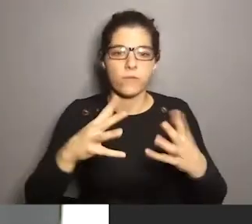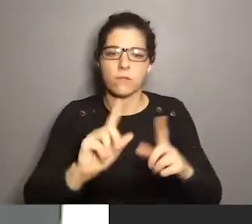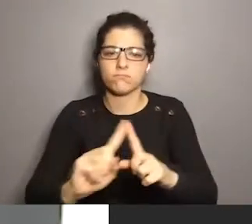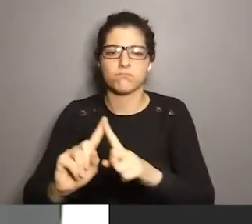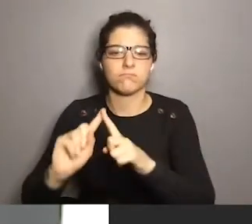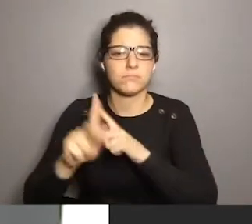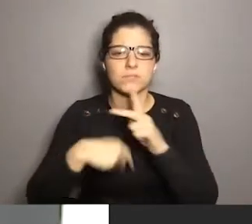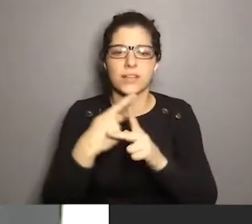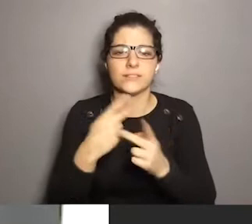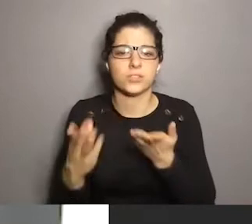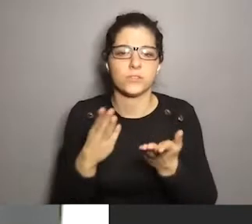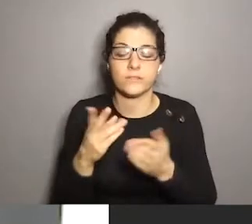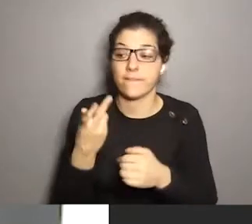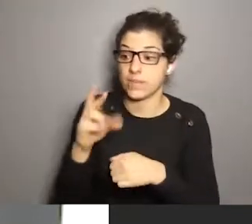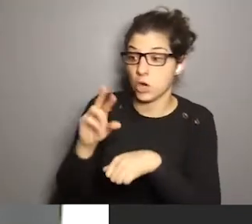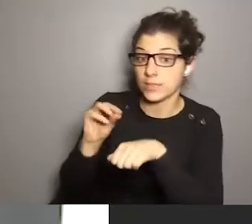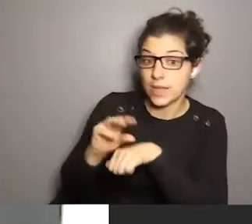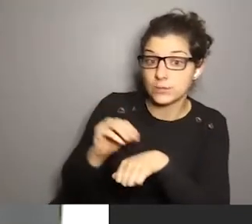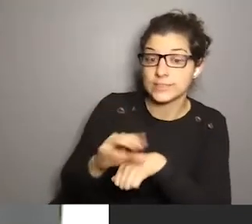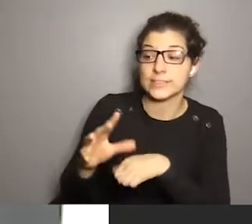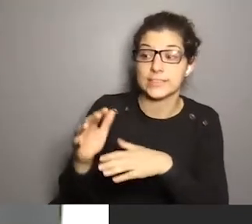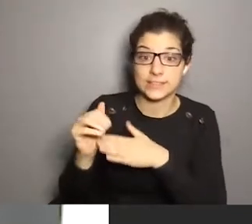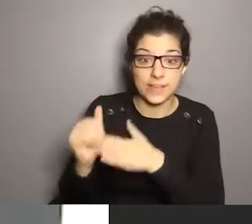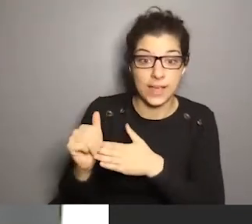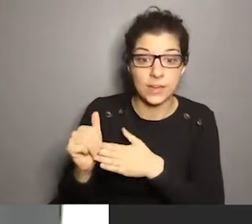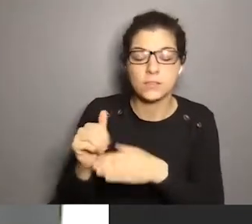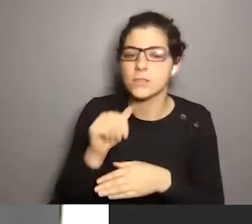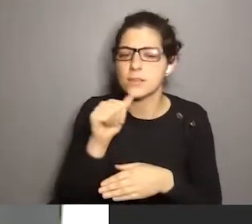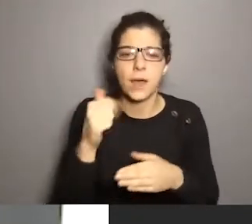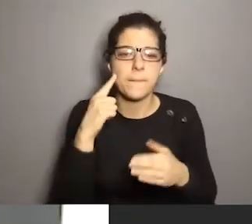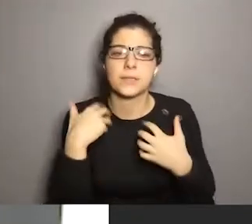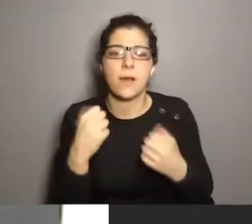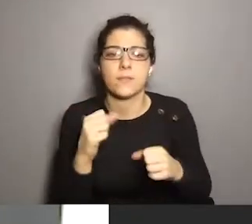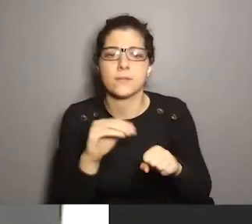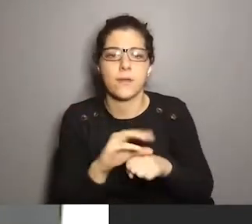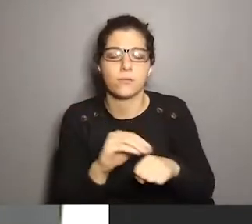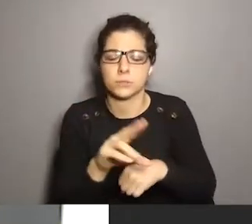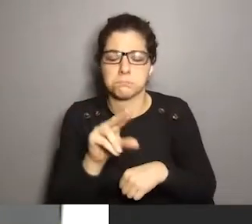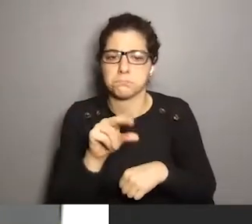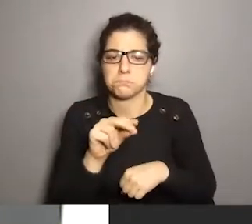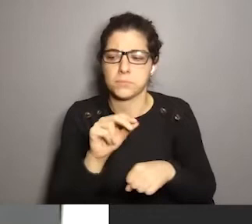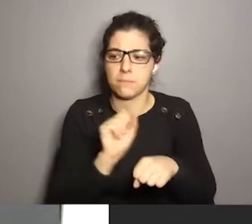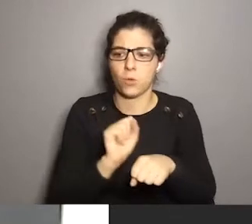We do have VR counseling and guidance which is not a mental health counseling and guidance. It is employment specialist guidance